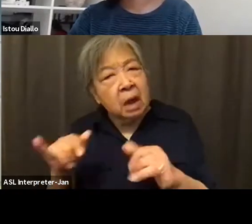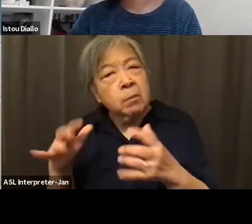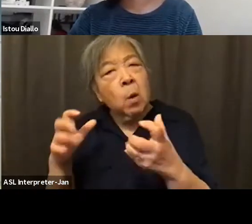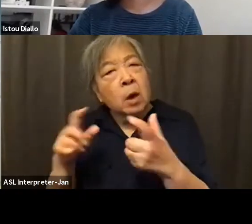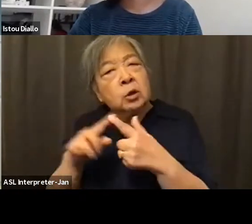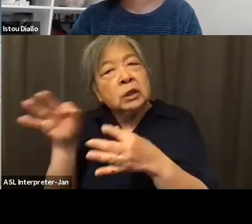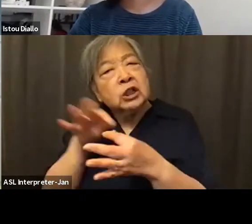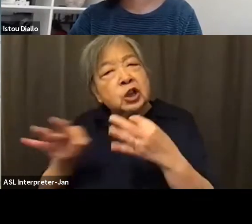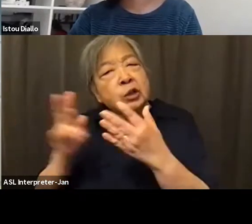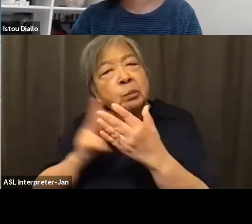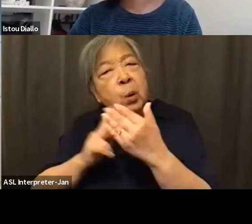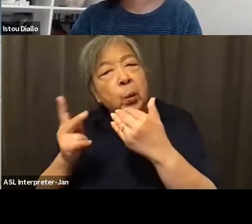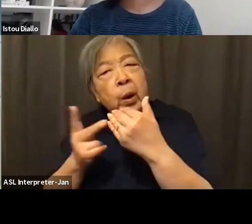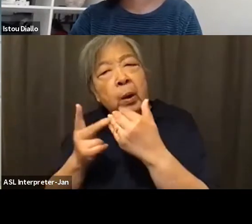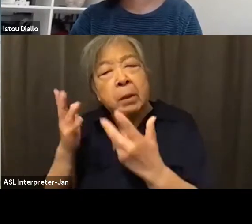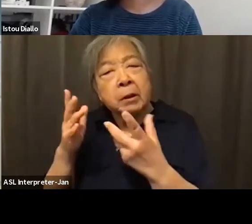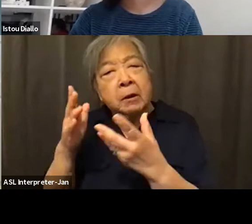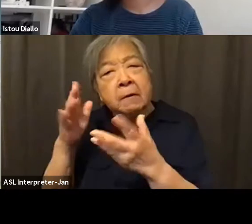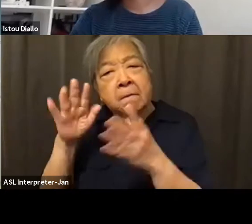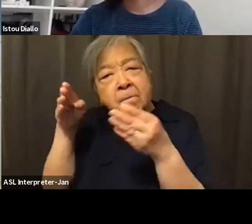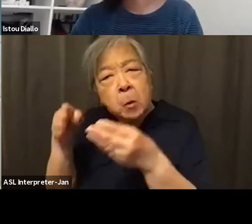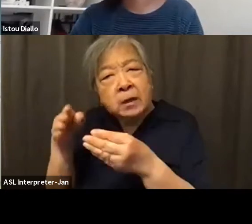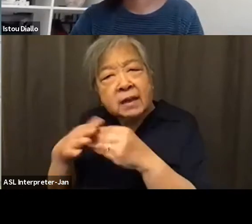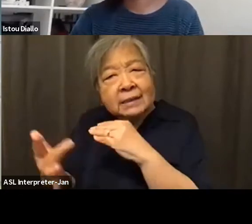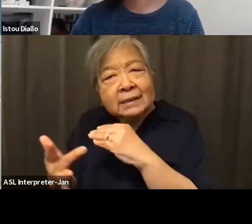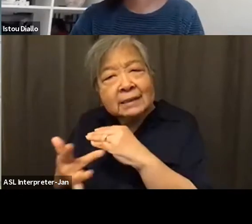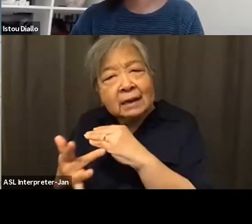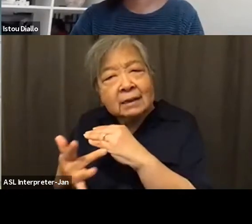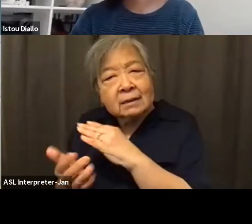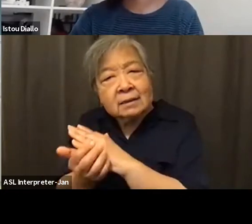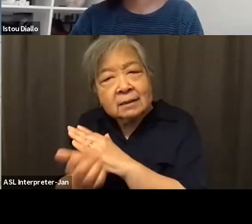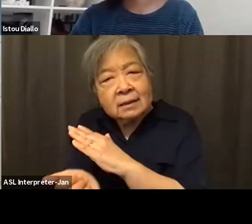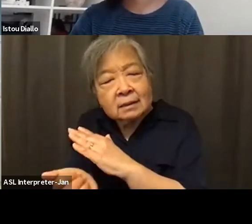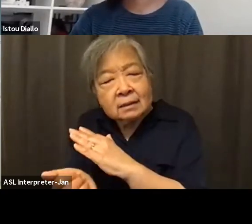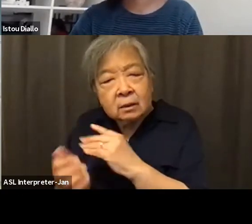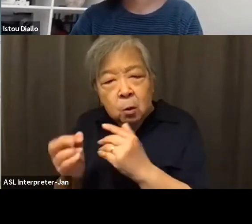on maybe a technical field or a different interest of theirs.